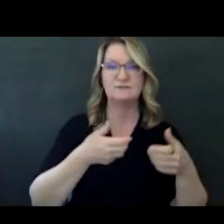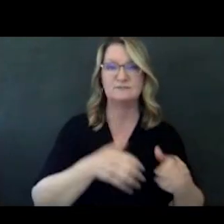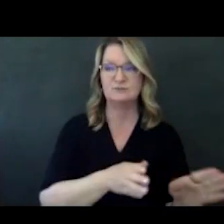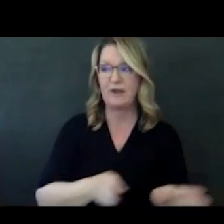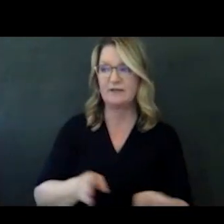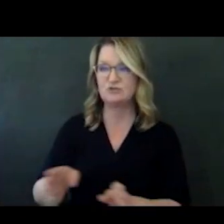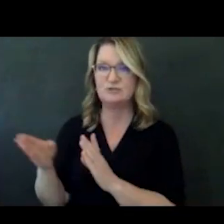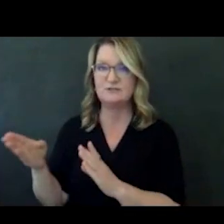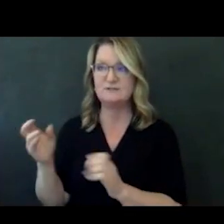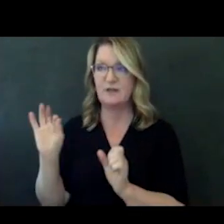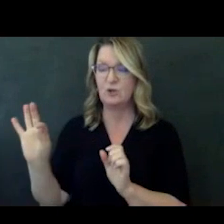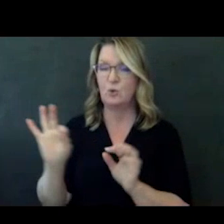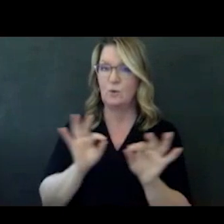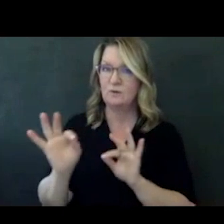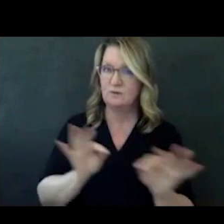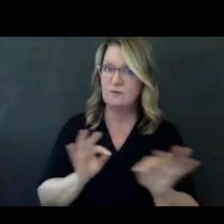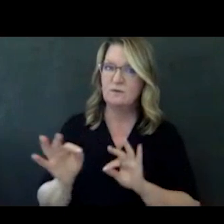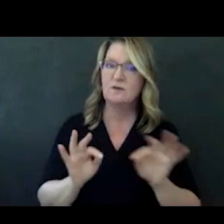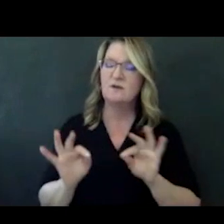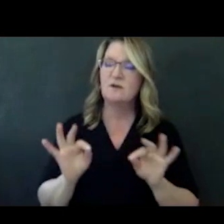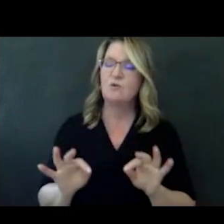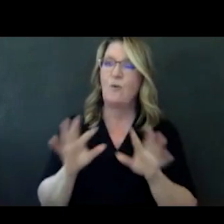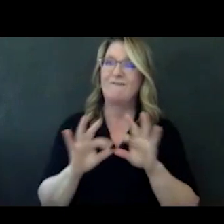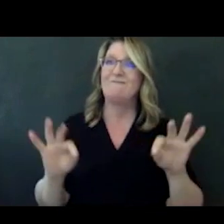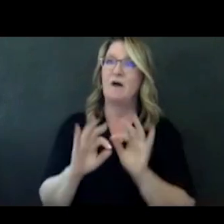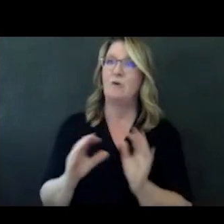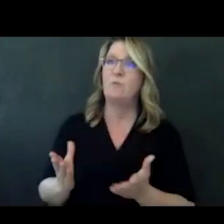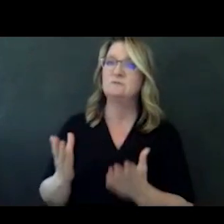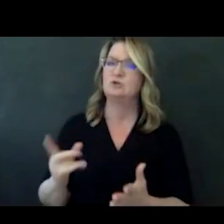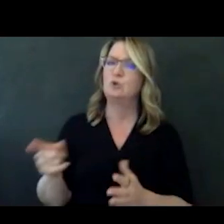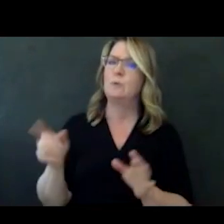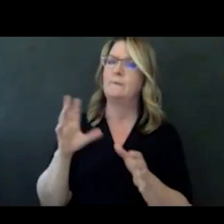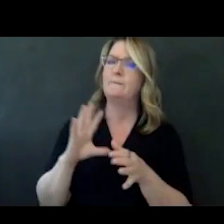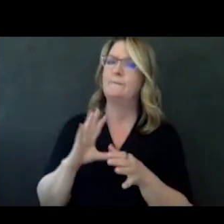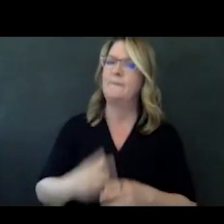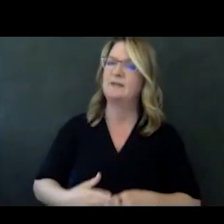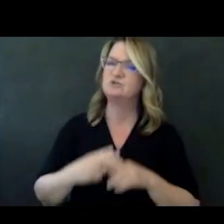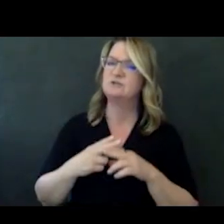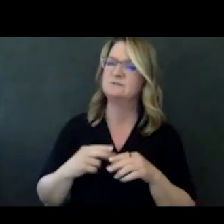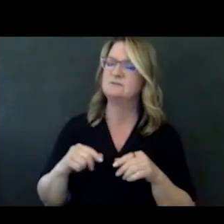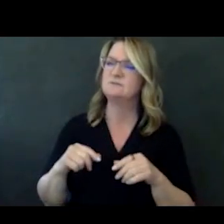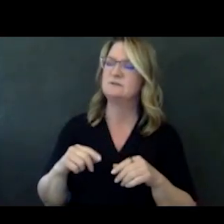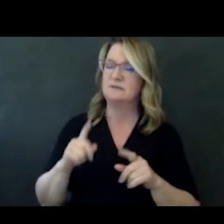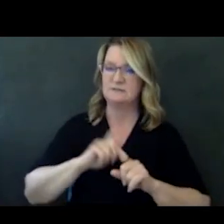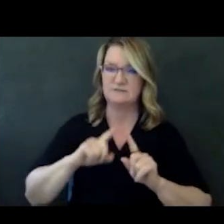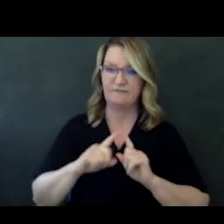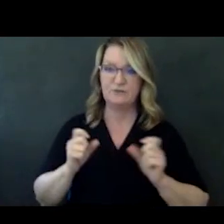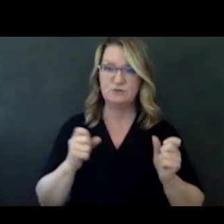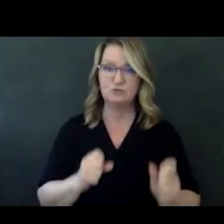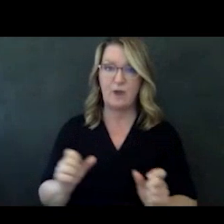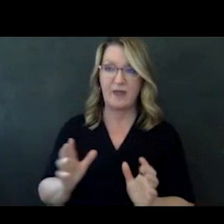through your value proposition, you mentioned some different strategies and content that you're using